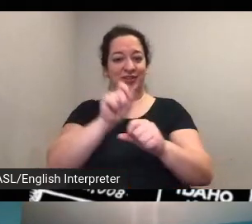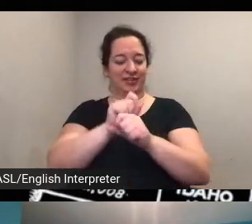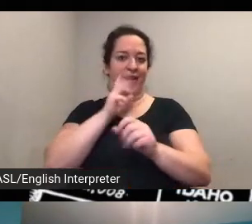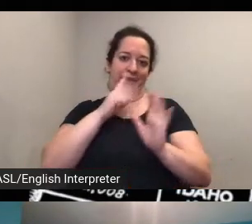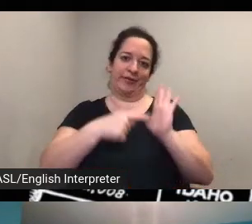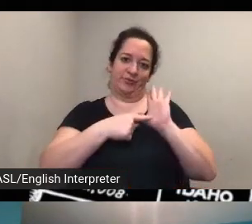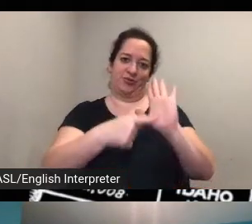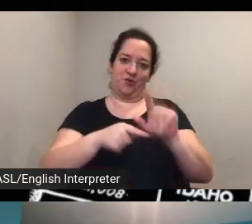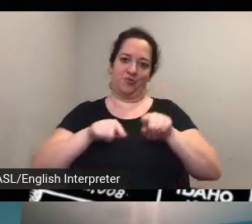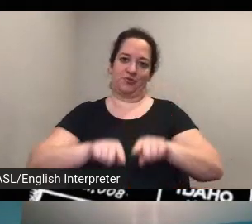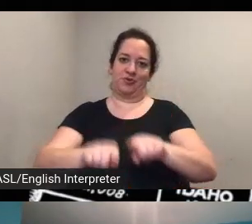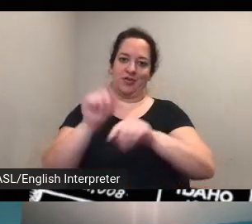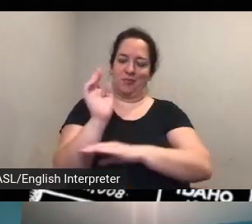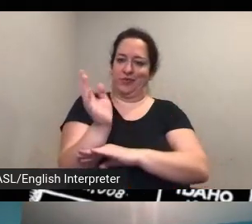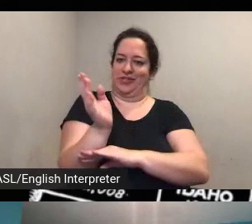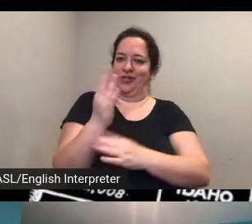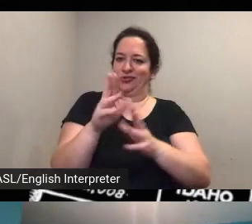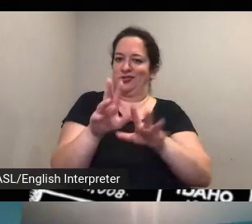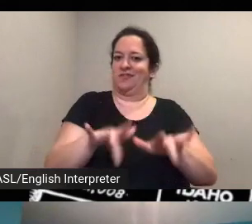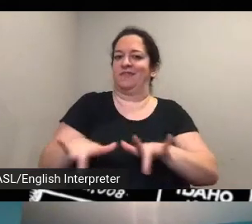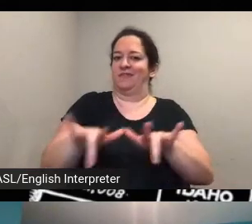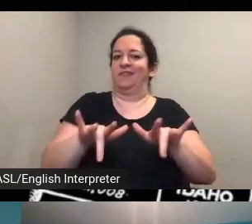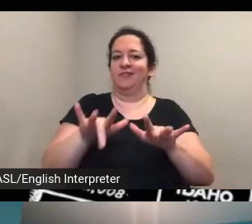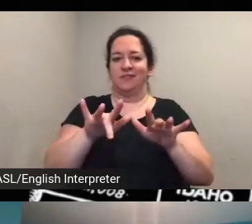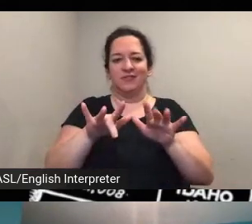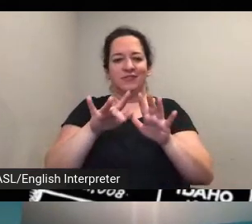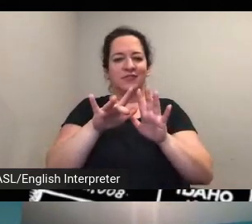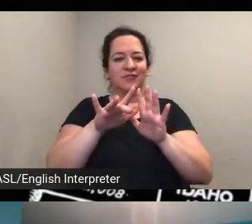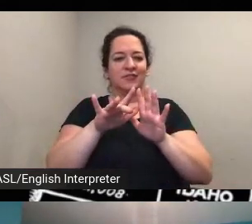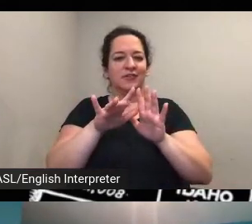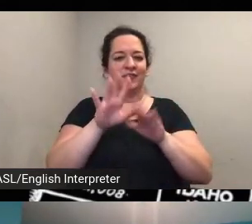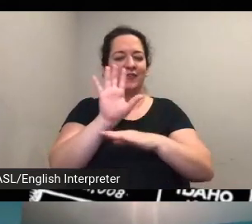part of the video uh is we really wanted to link